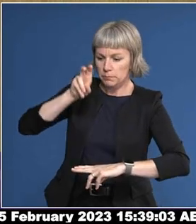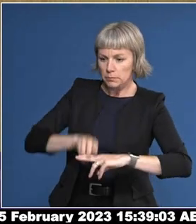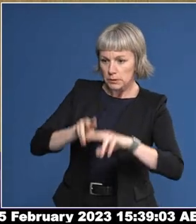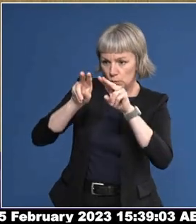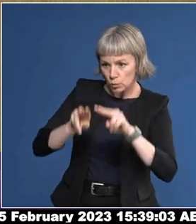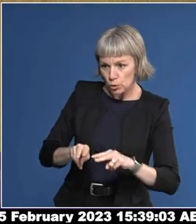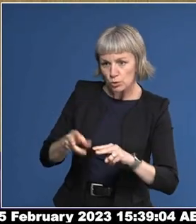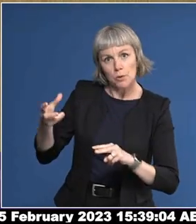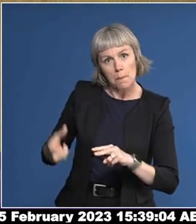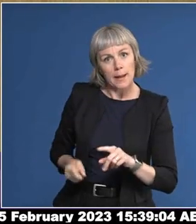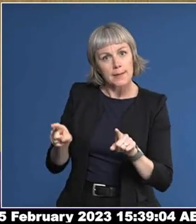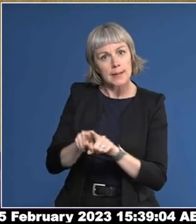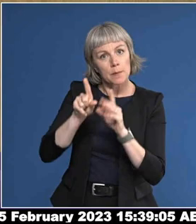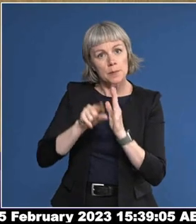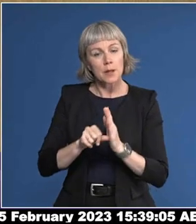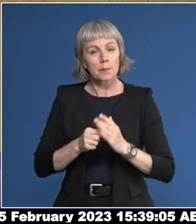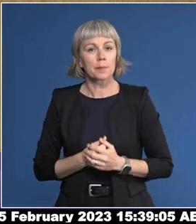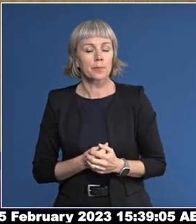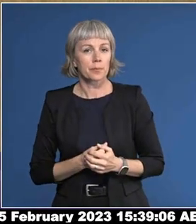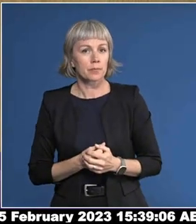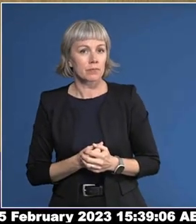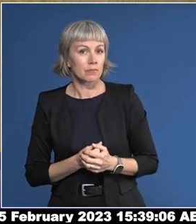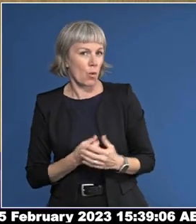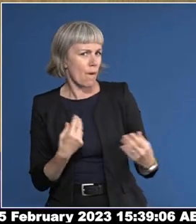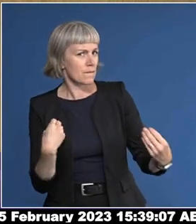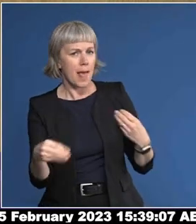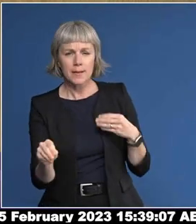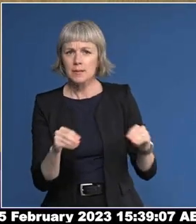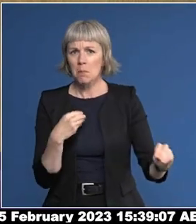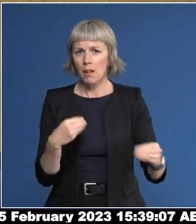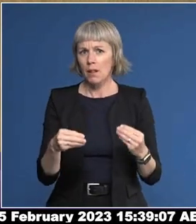I think it's intended to be flexible enough to use across the very